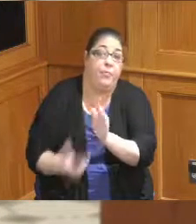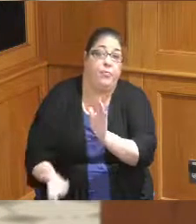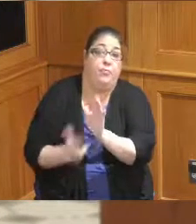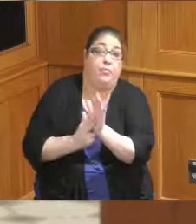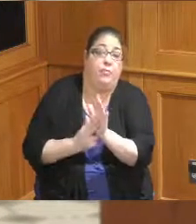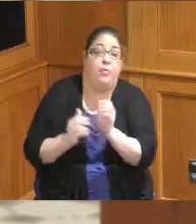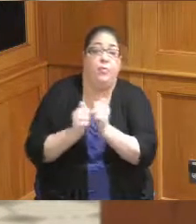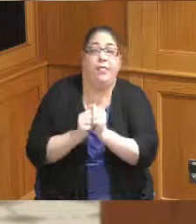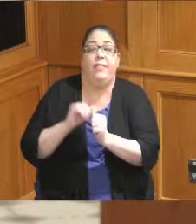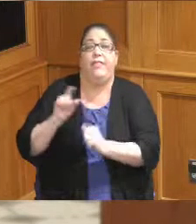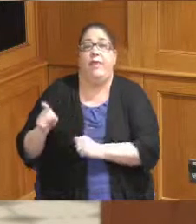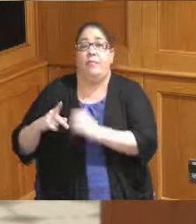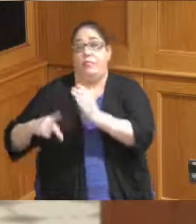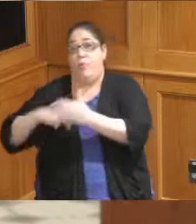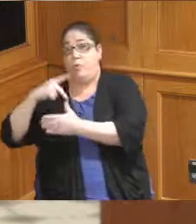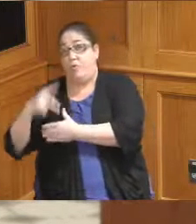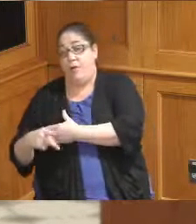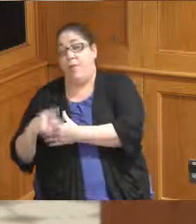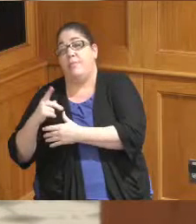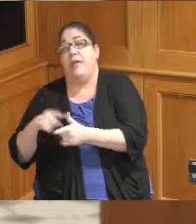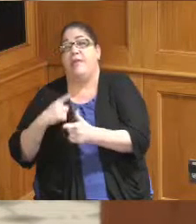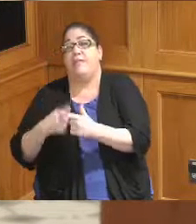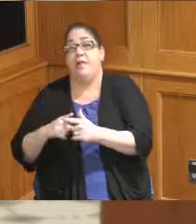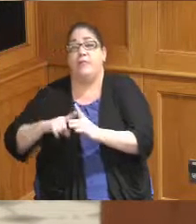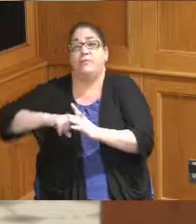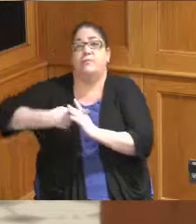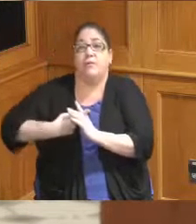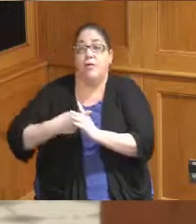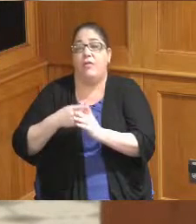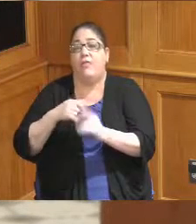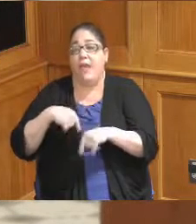charitable pharmacy program and get some of that paperwork handled within the mobile bus instead of